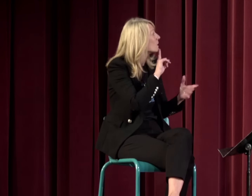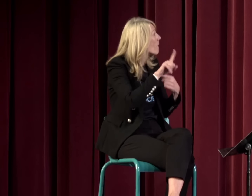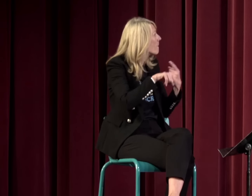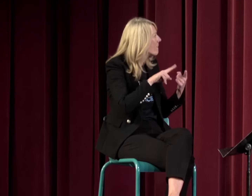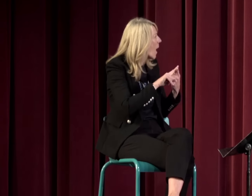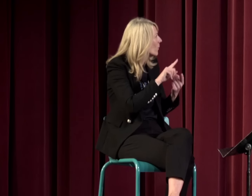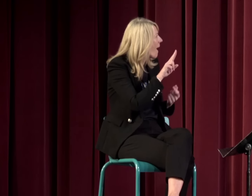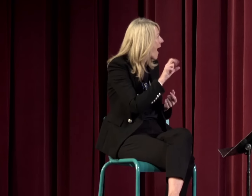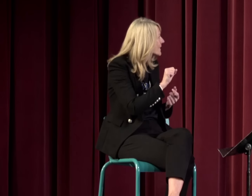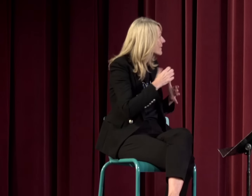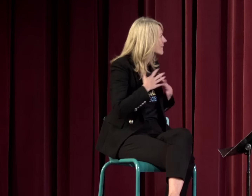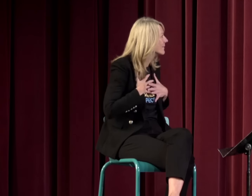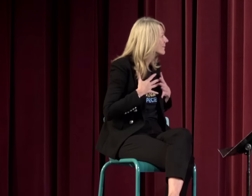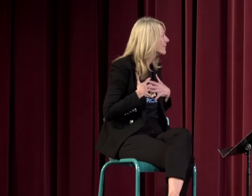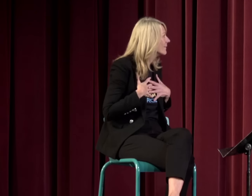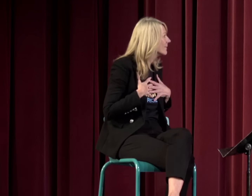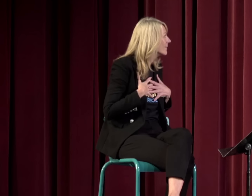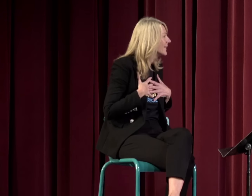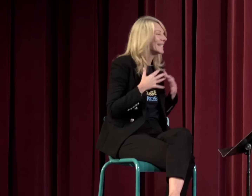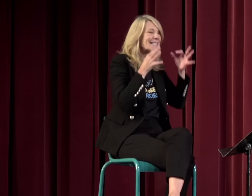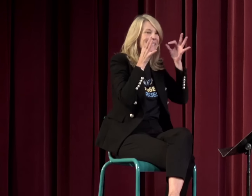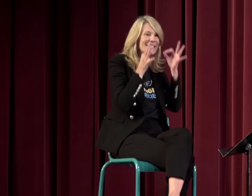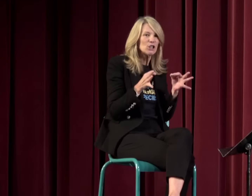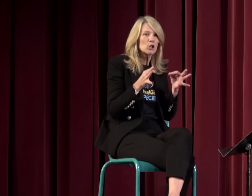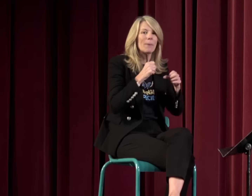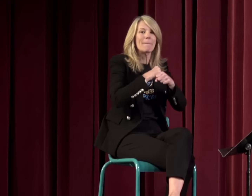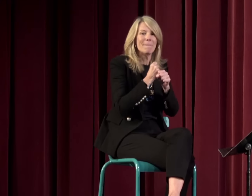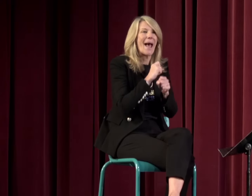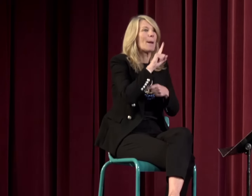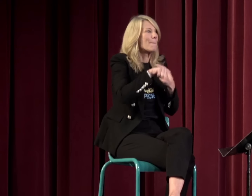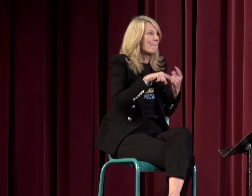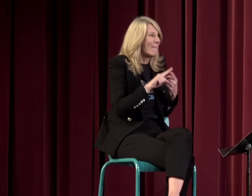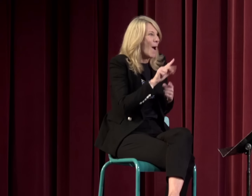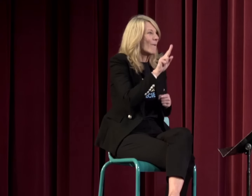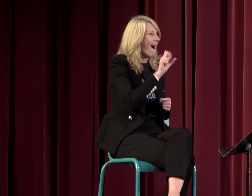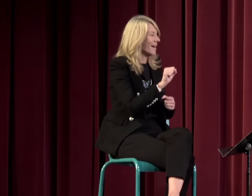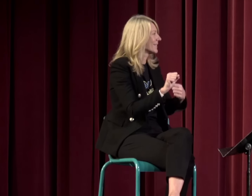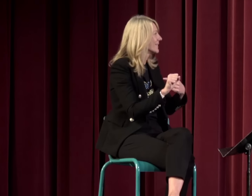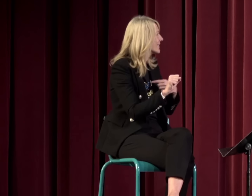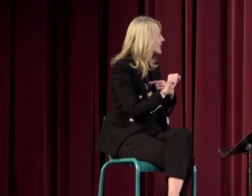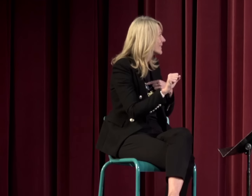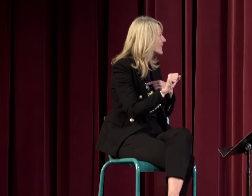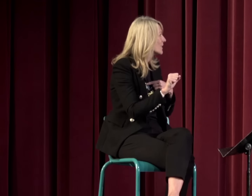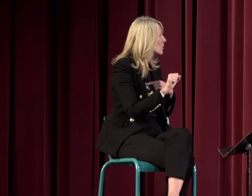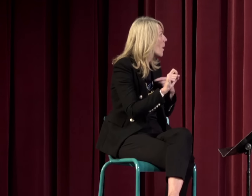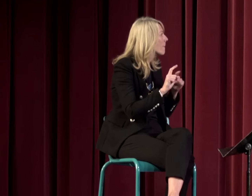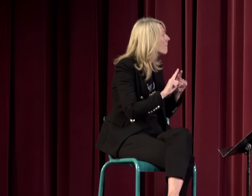about us and our community and decisions are being made about us with work that they are doing.